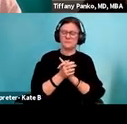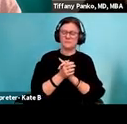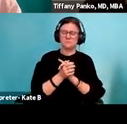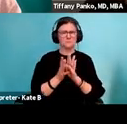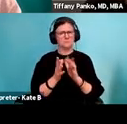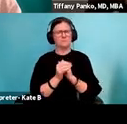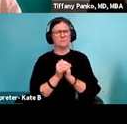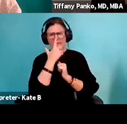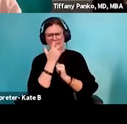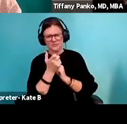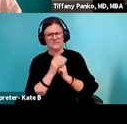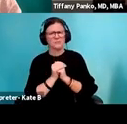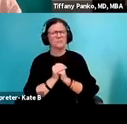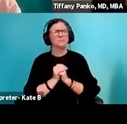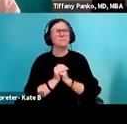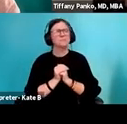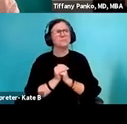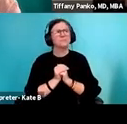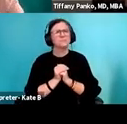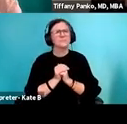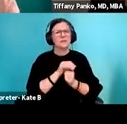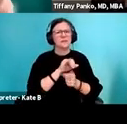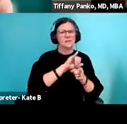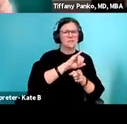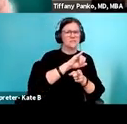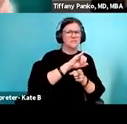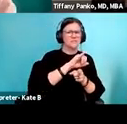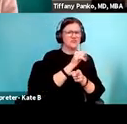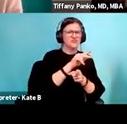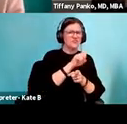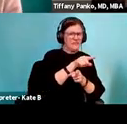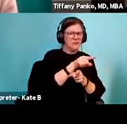that it was really interesting to hear Jeanne, thank you in particular, but everybody really